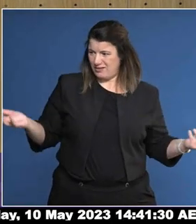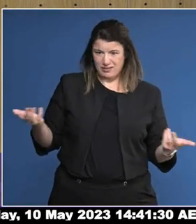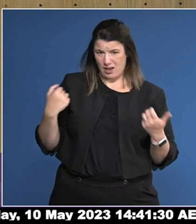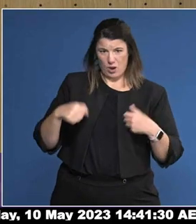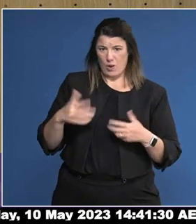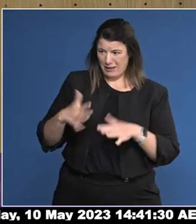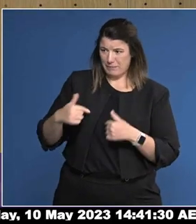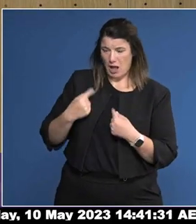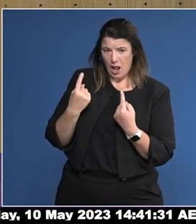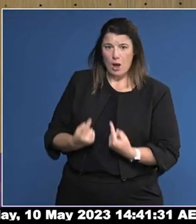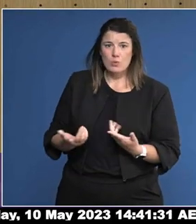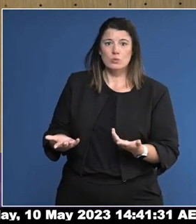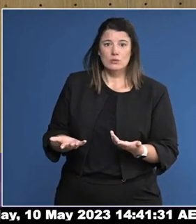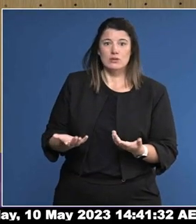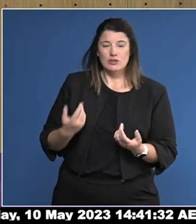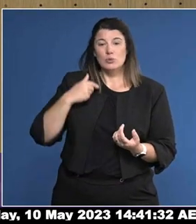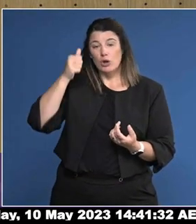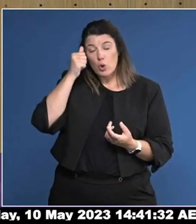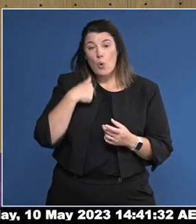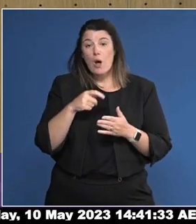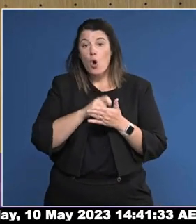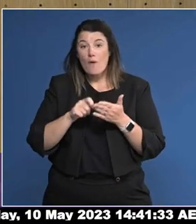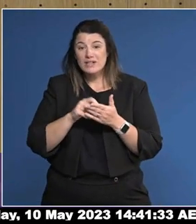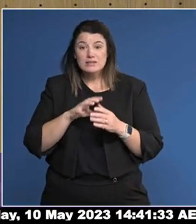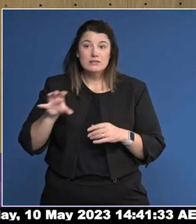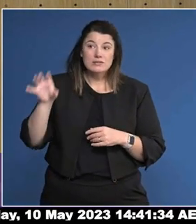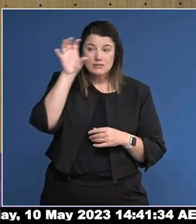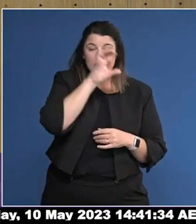So, I am aware that our regional staff did a lot, as much as they could, but, obviously,